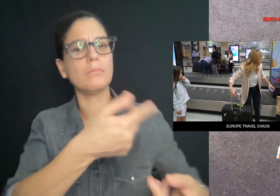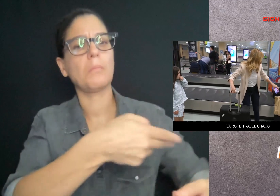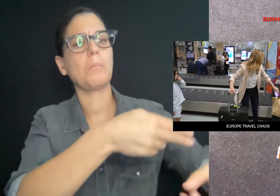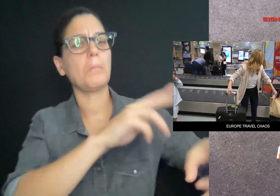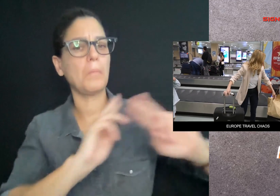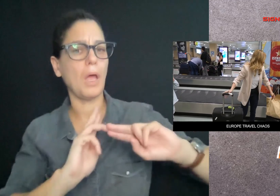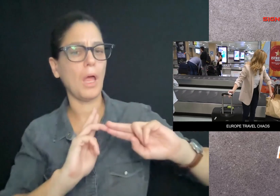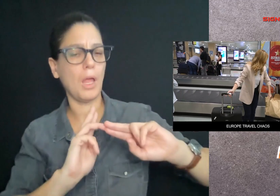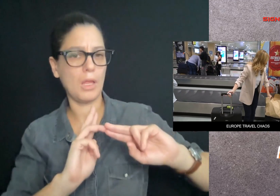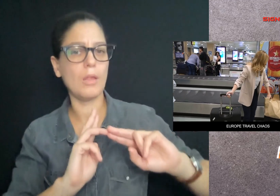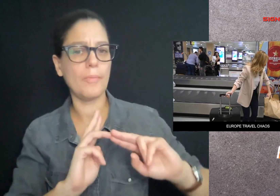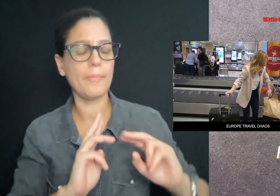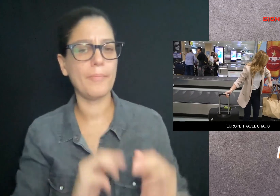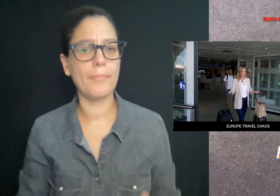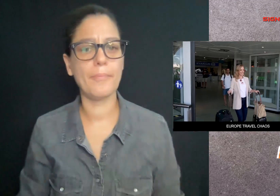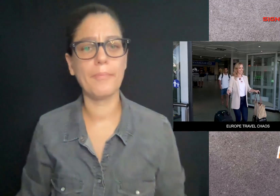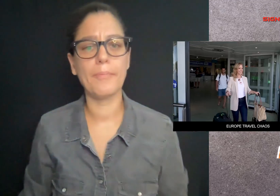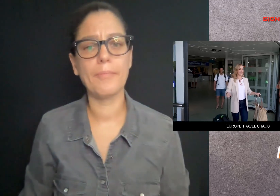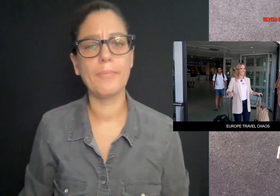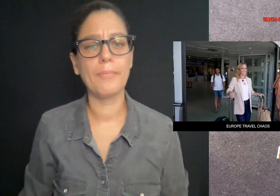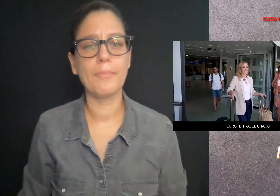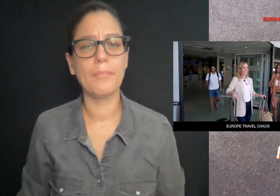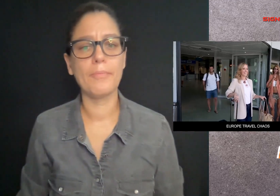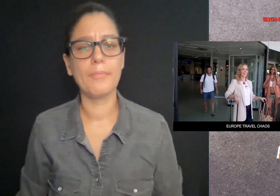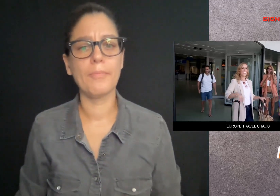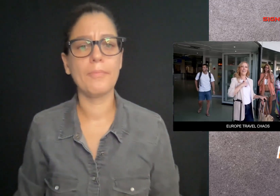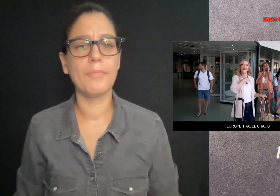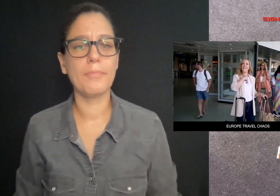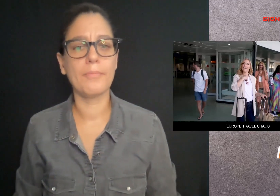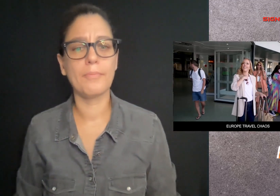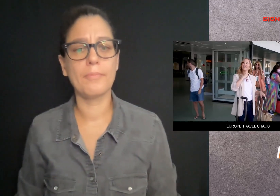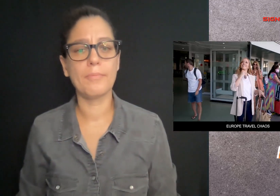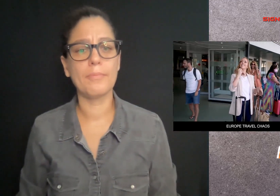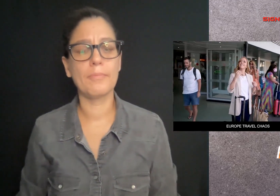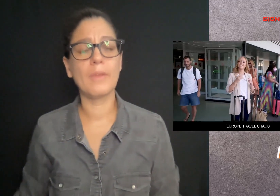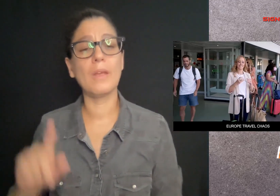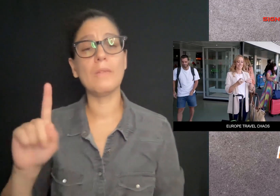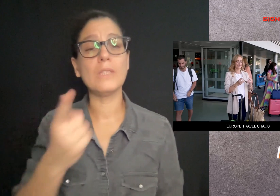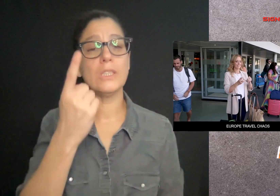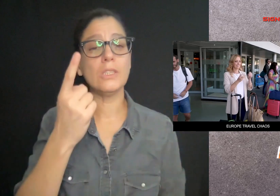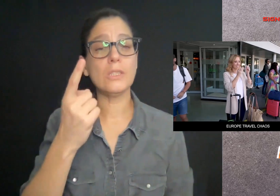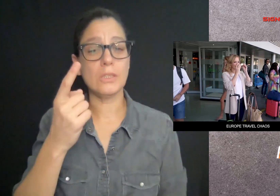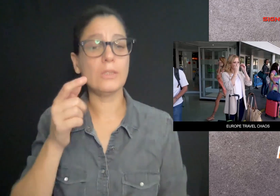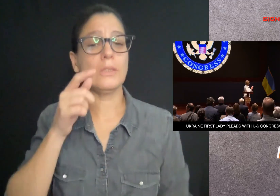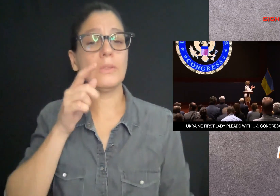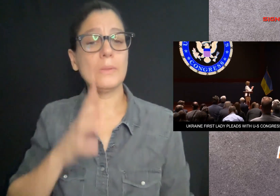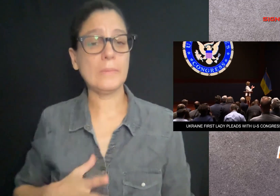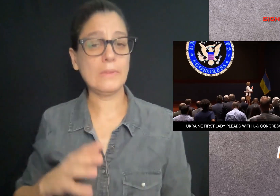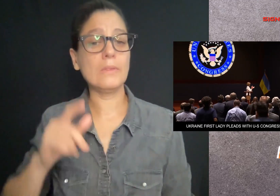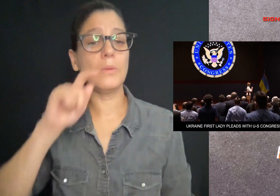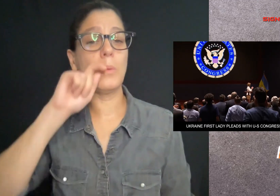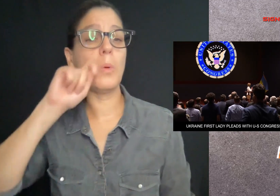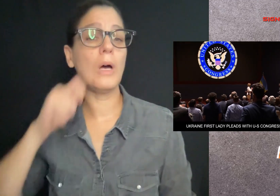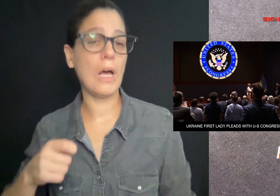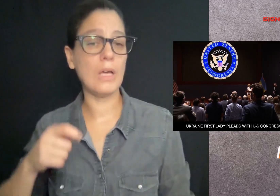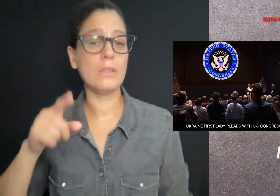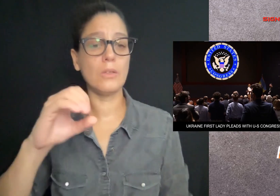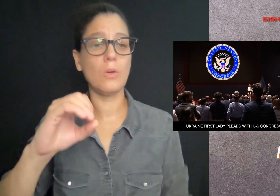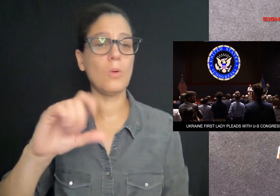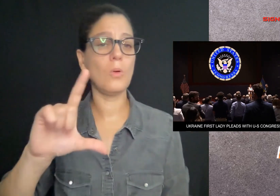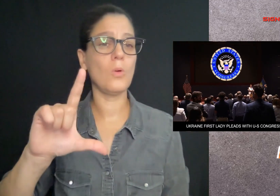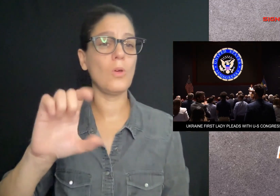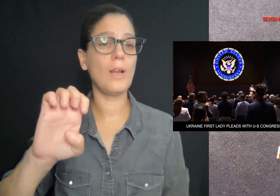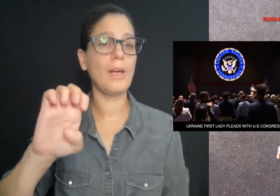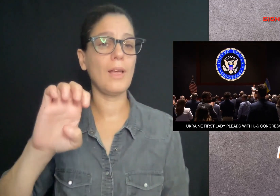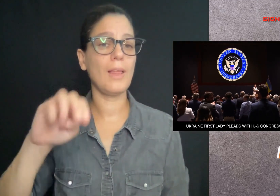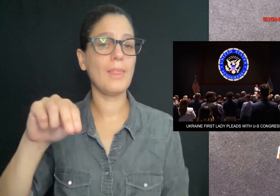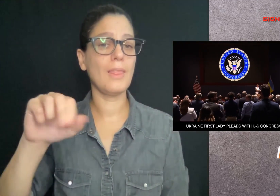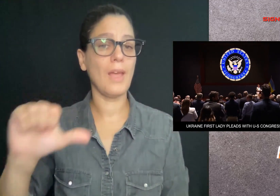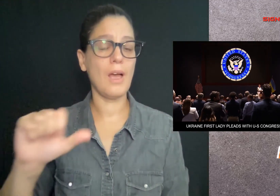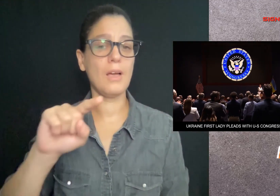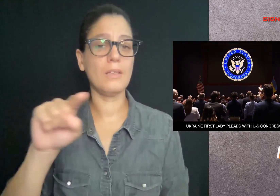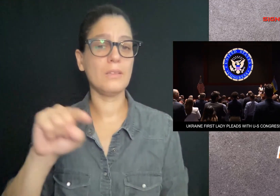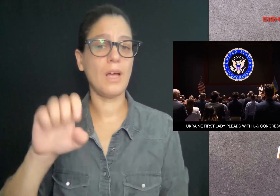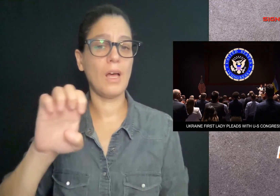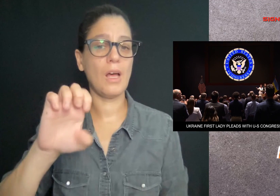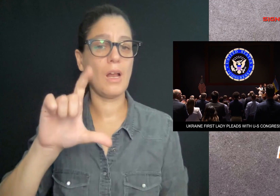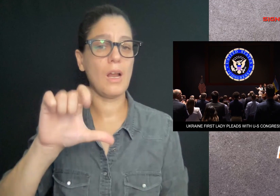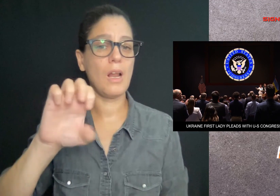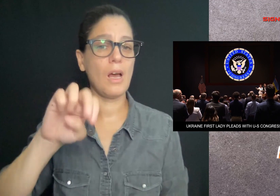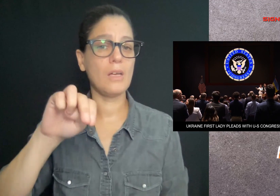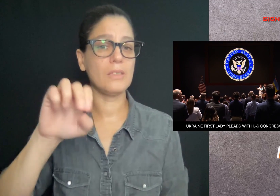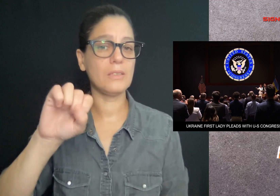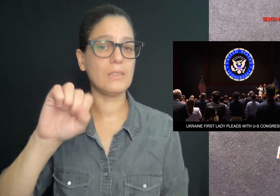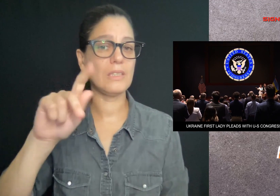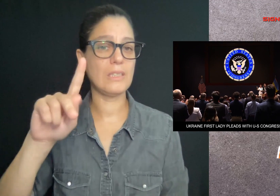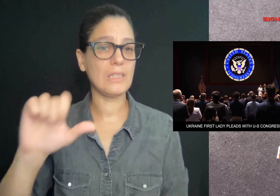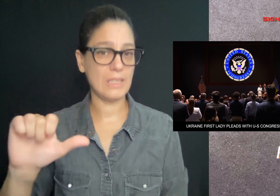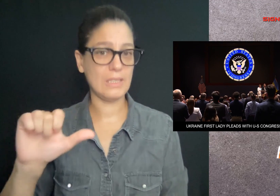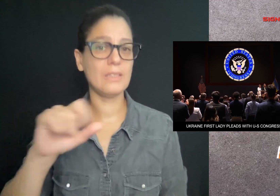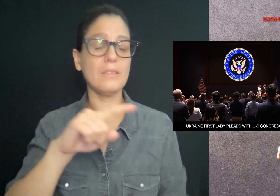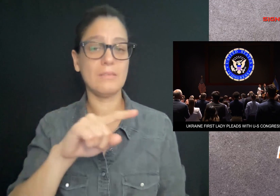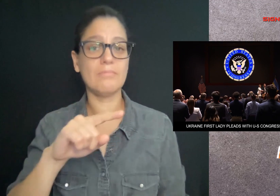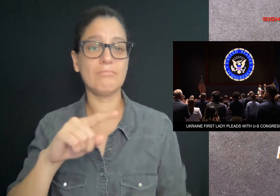and compensation